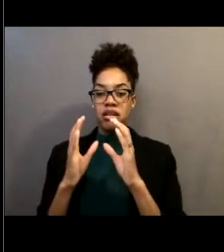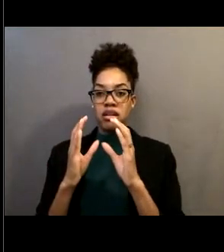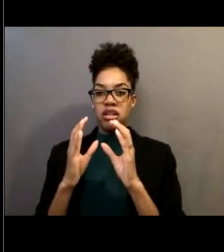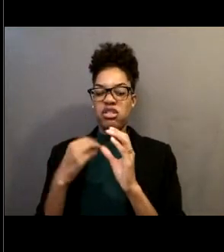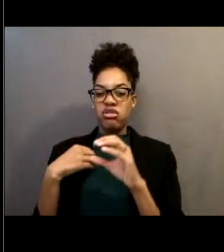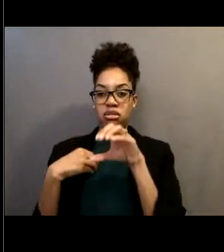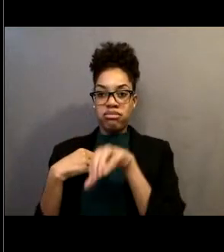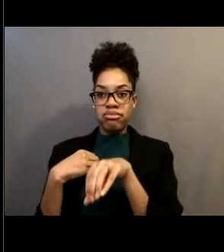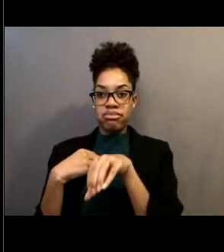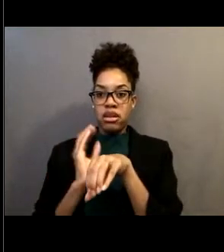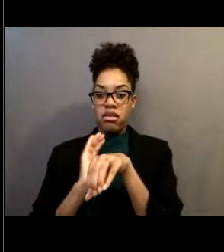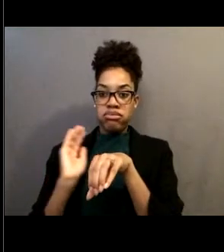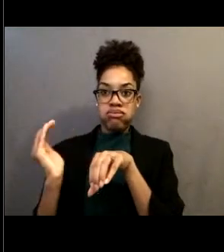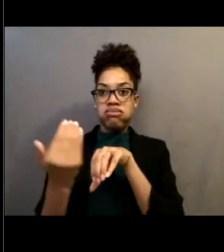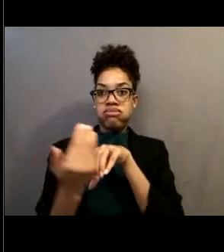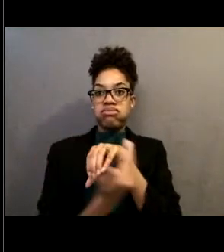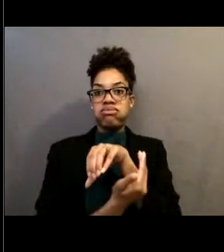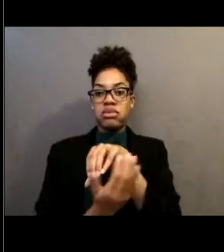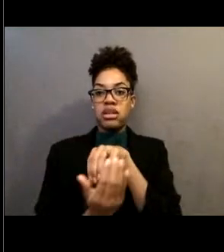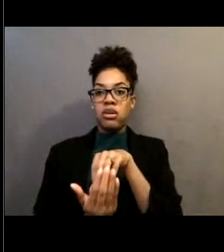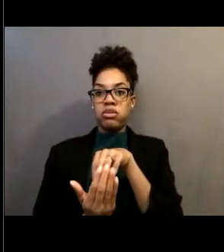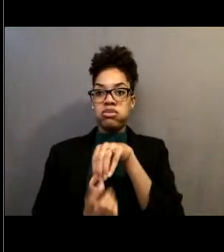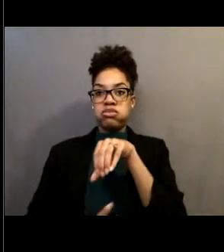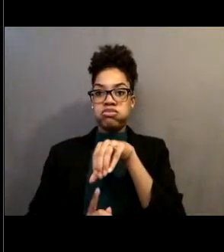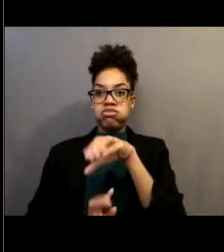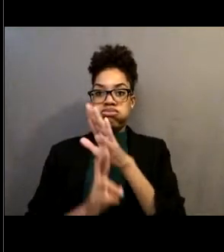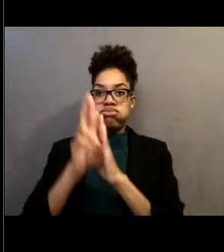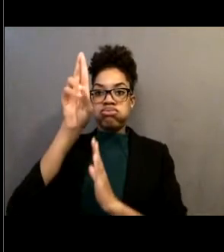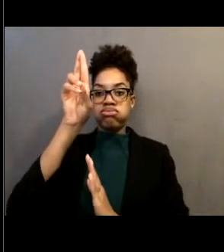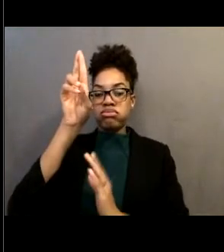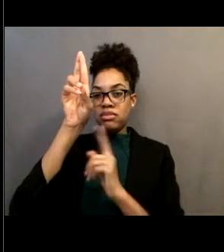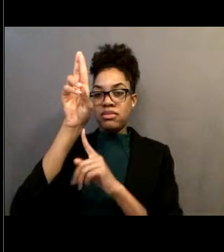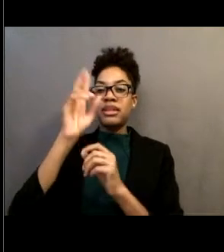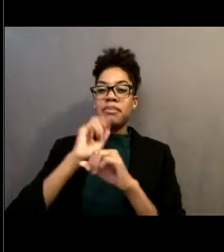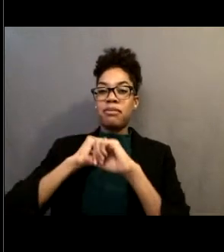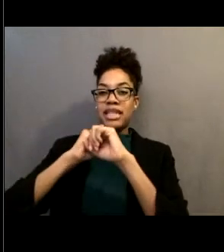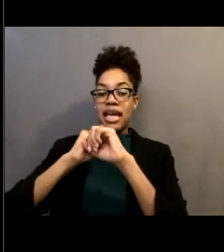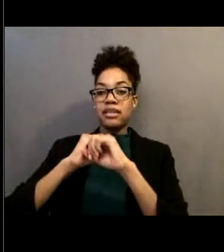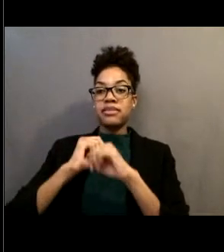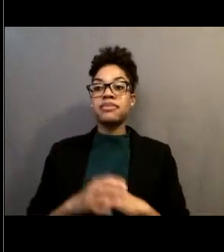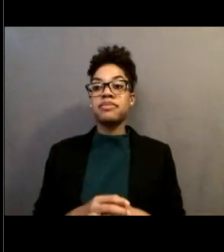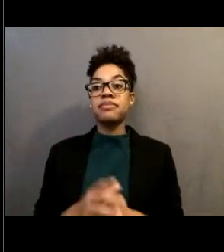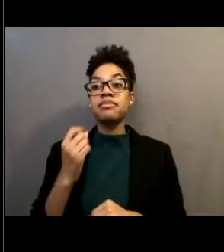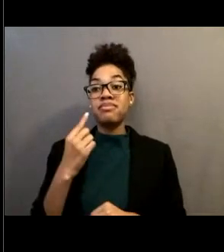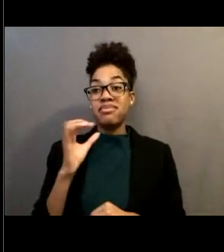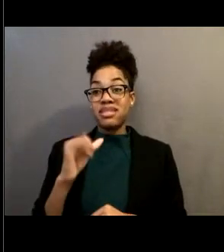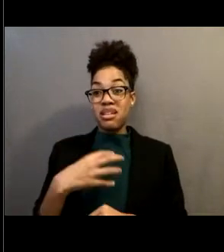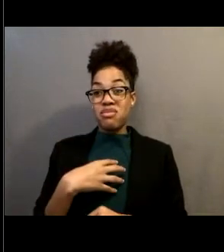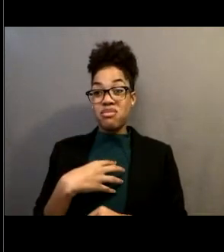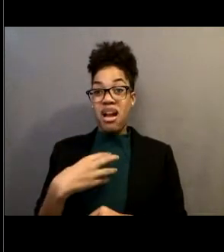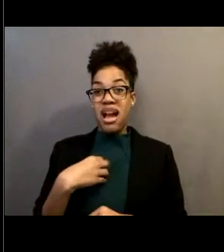as you pointed out, you can't have things falling off. And if you did not have this protective, it's like a clam shell.